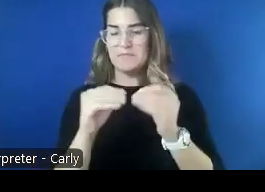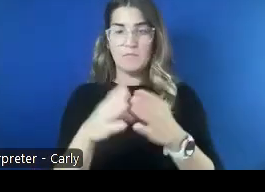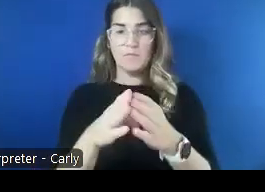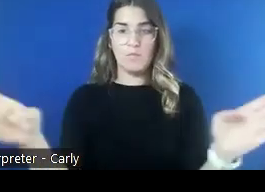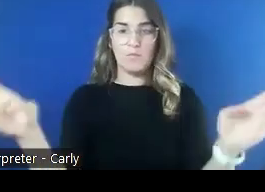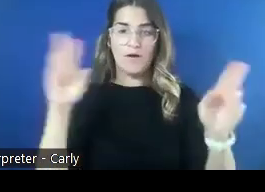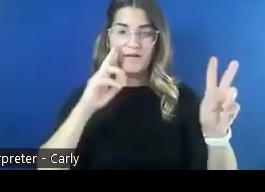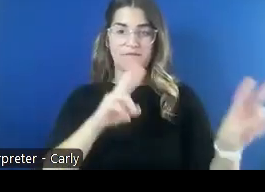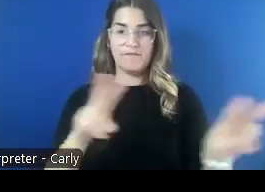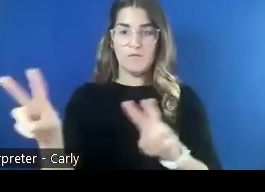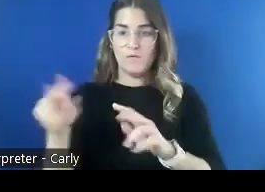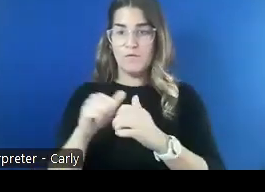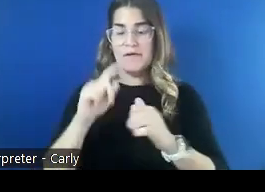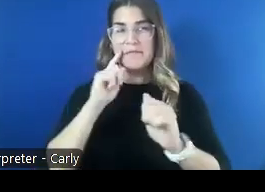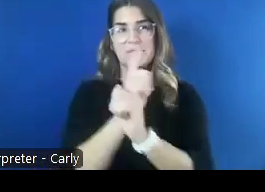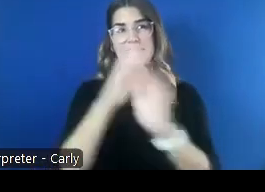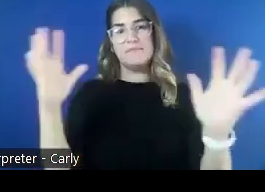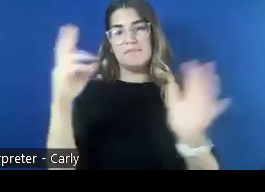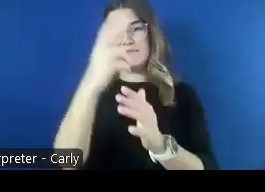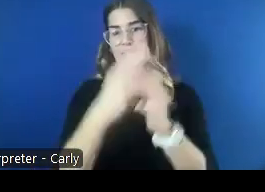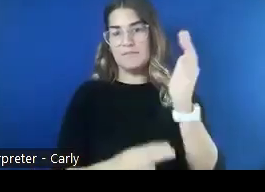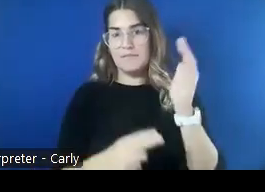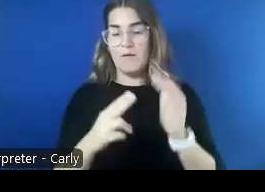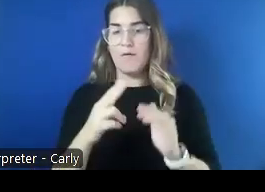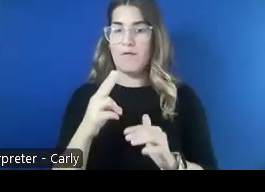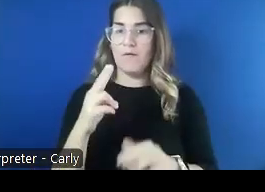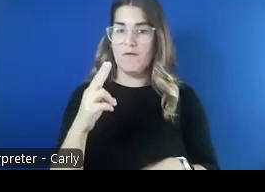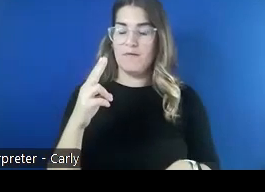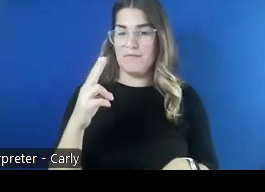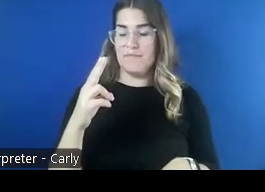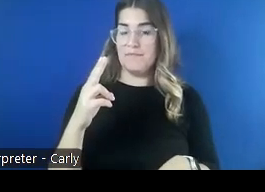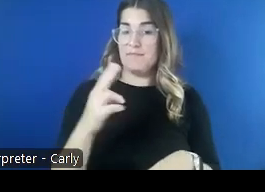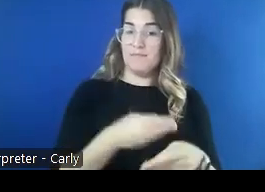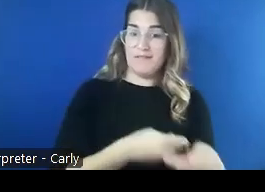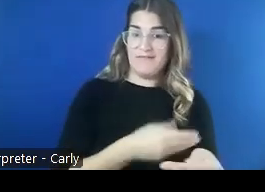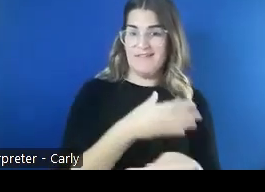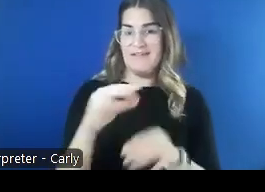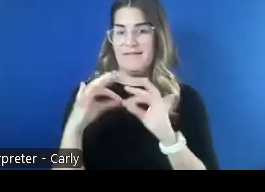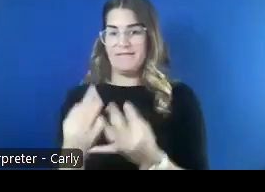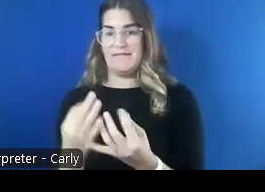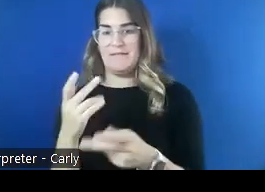their conceptu ual izing both breastfeeding as well as family care as the I know I'm required